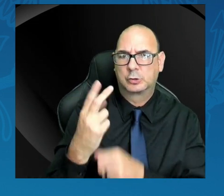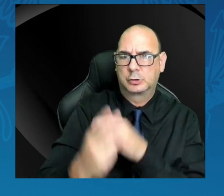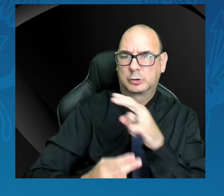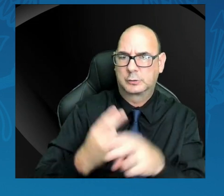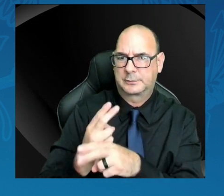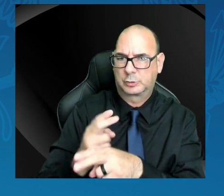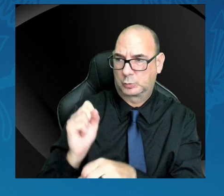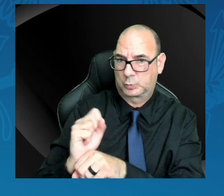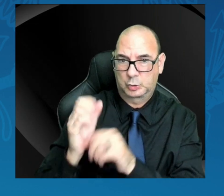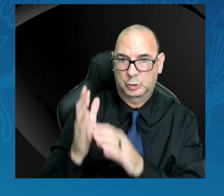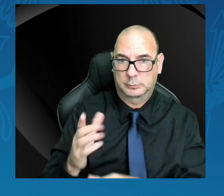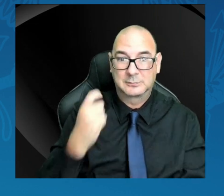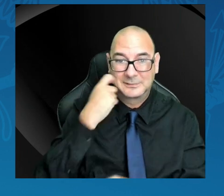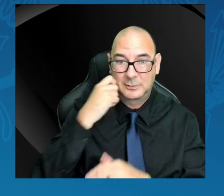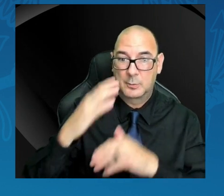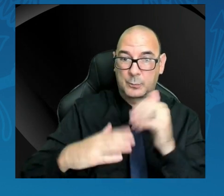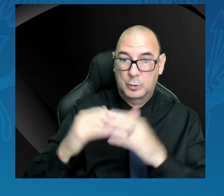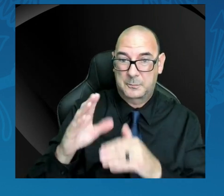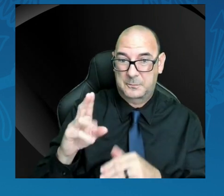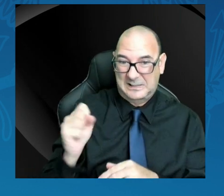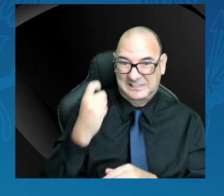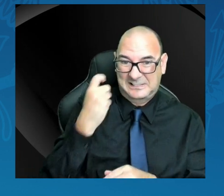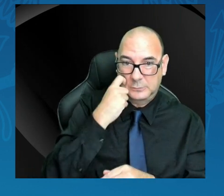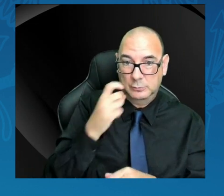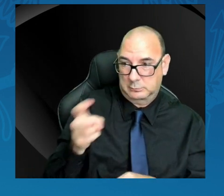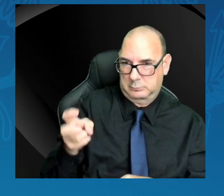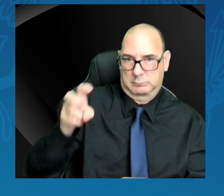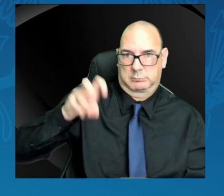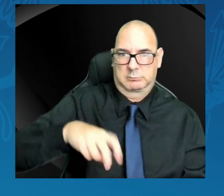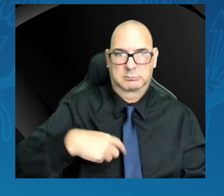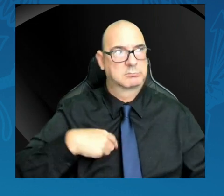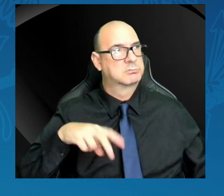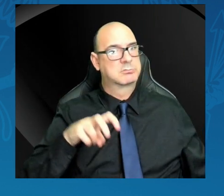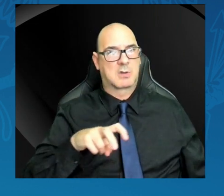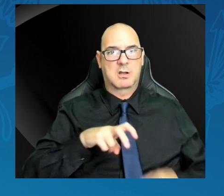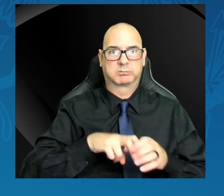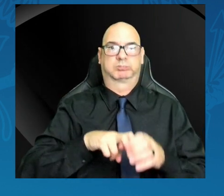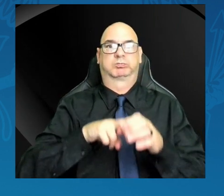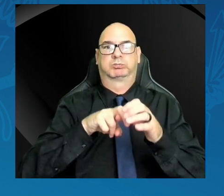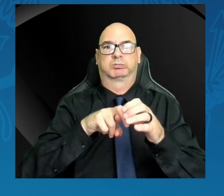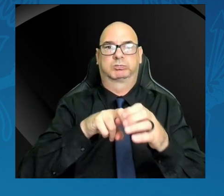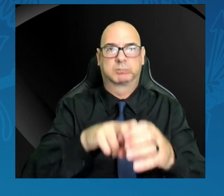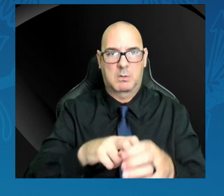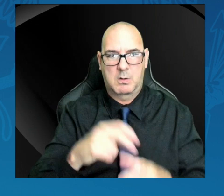I toured their factory floor and spoke to electricians and engineers and machinists and mechanics.